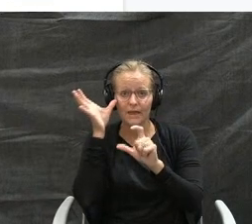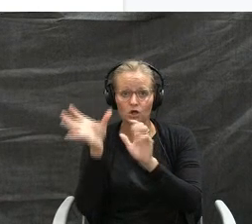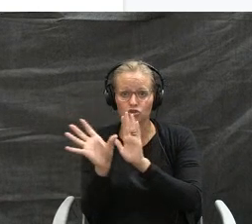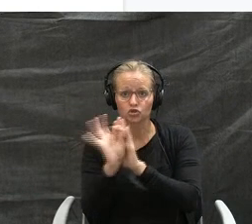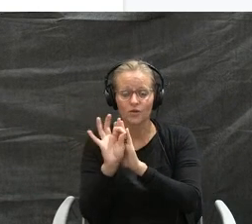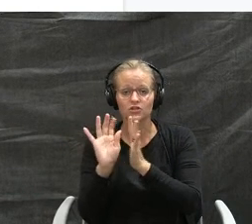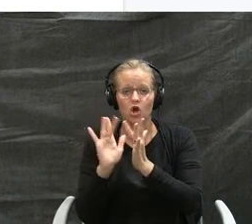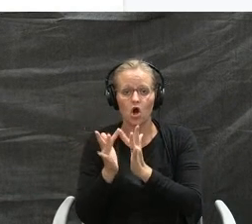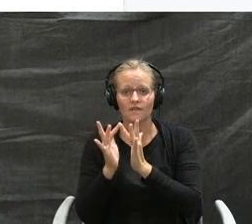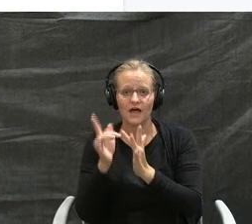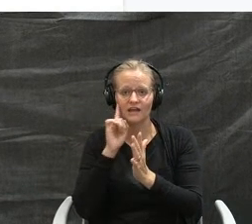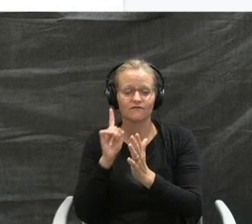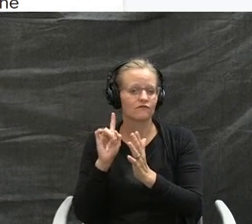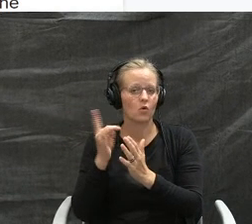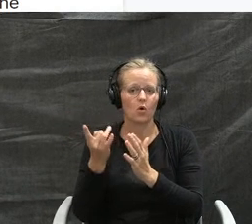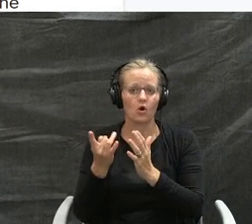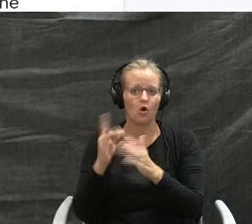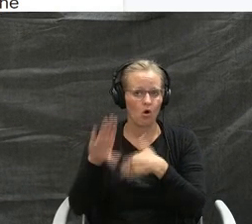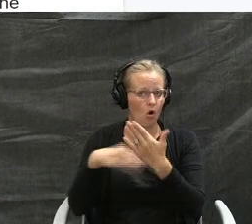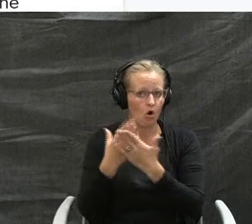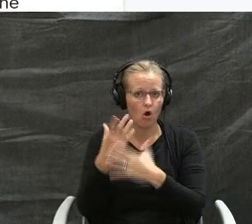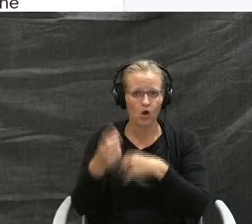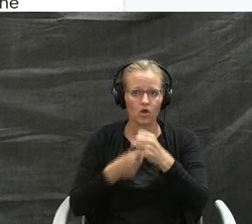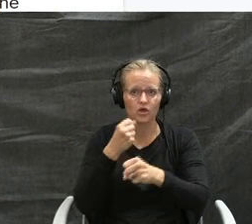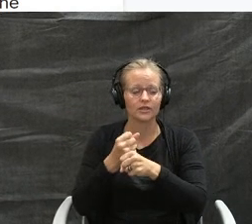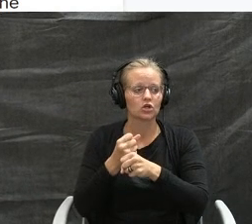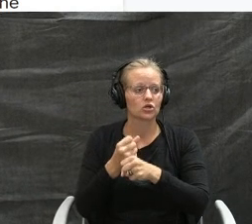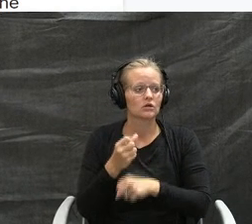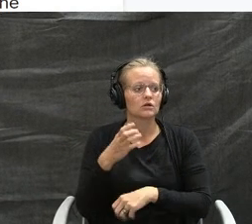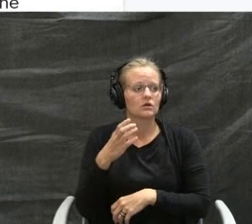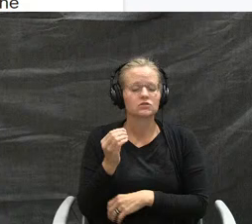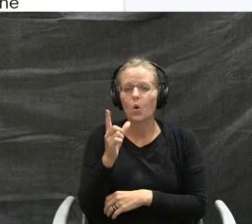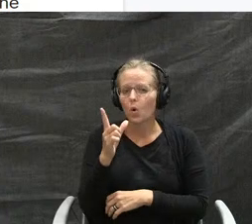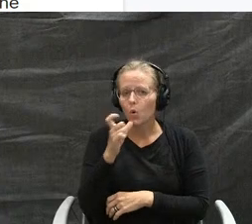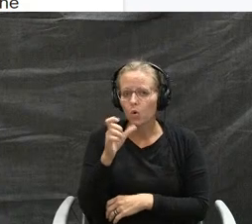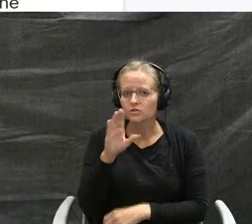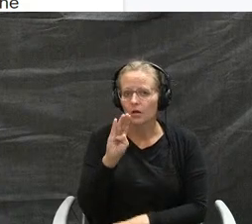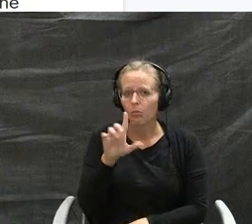So a question. The answer would be who are bubble group members